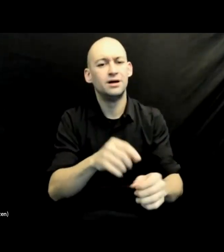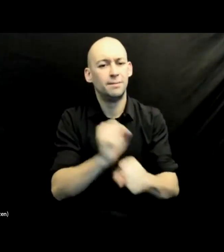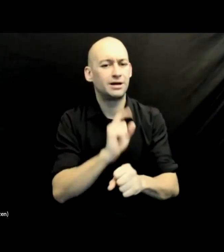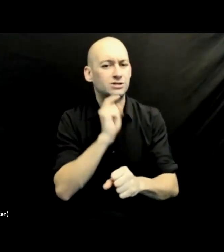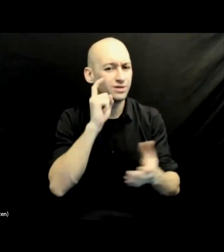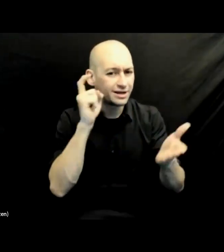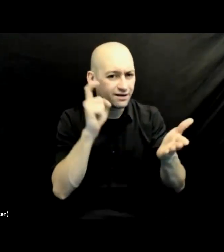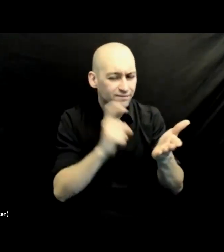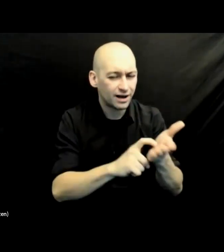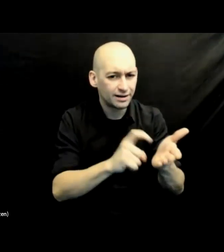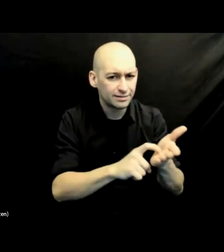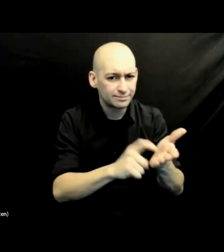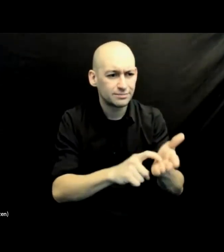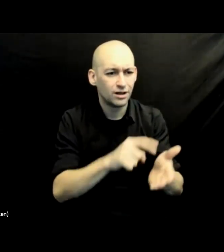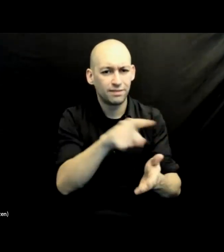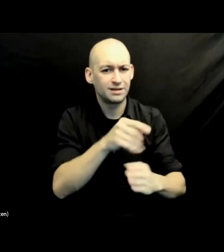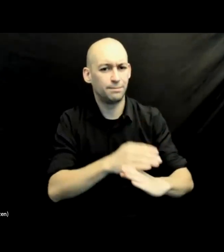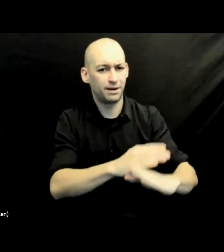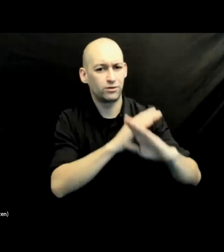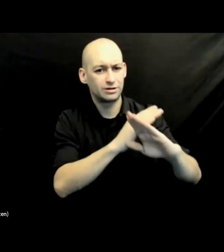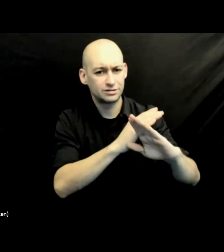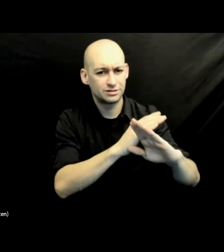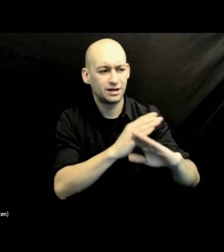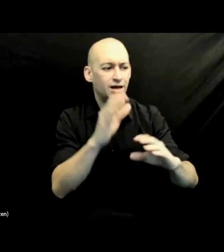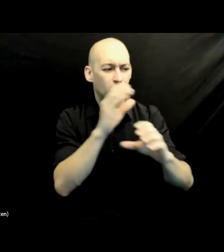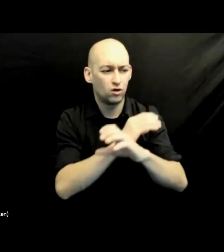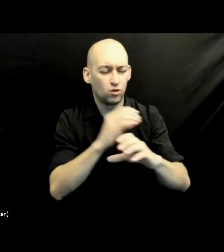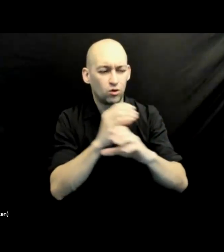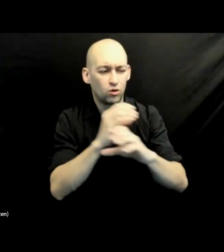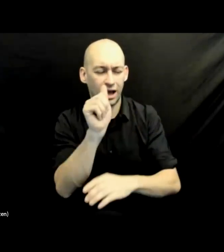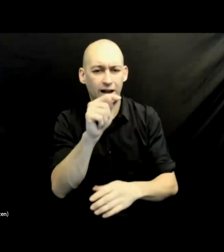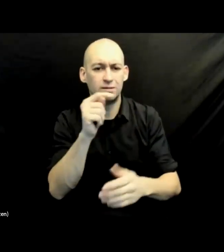that we're also identifying those barriers that are looking at, what does it take when it comes